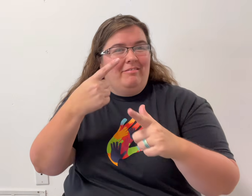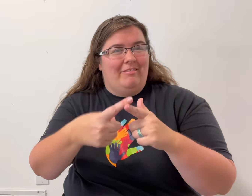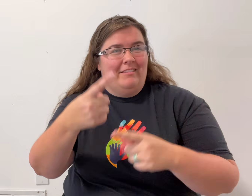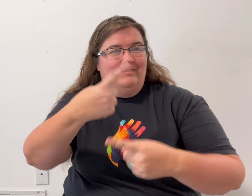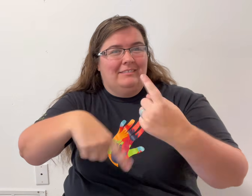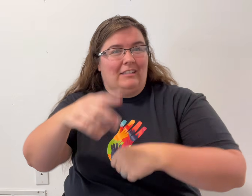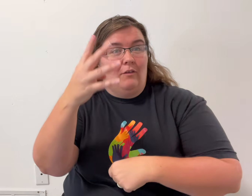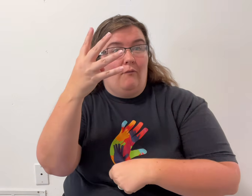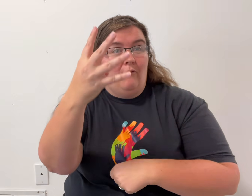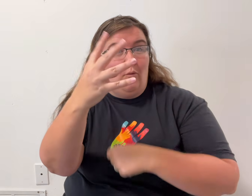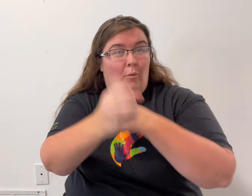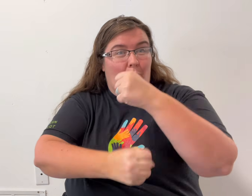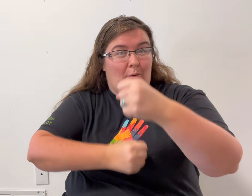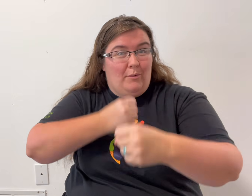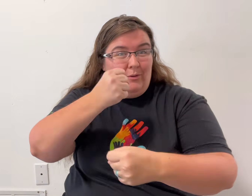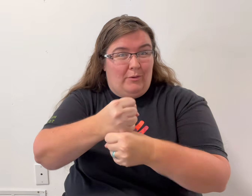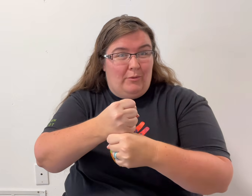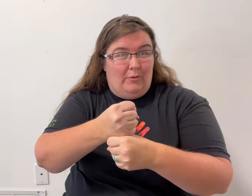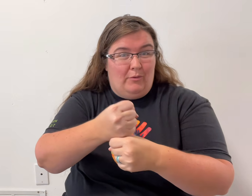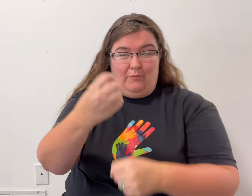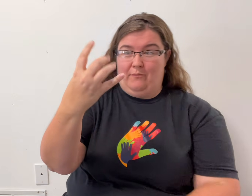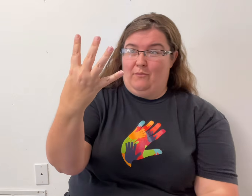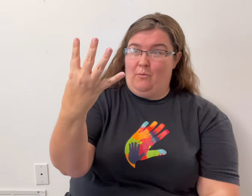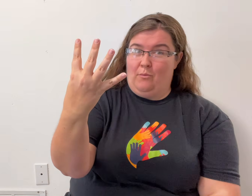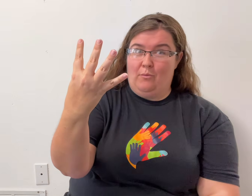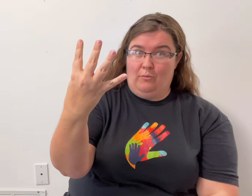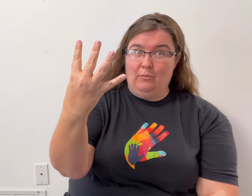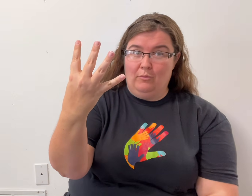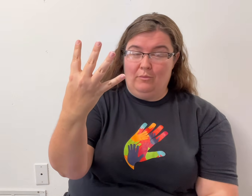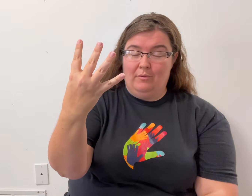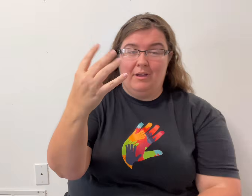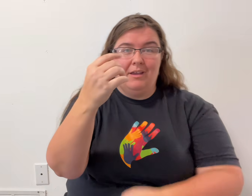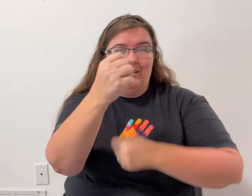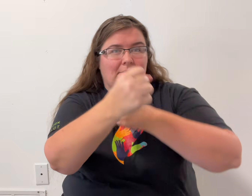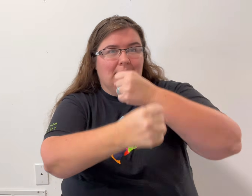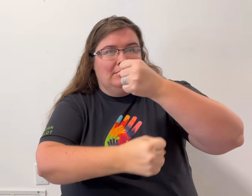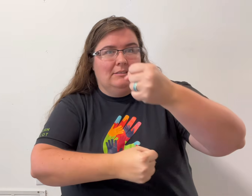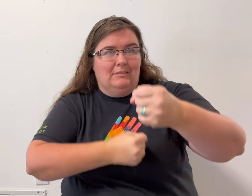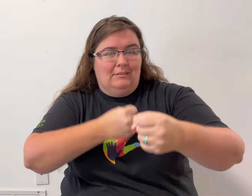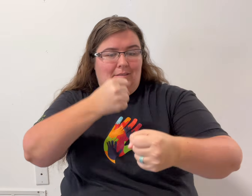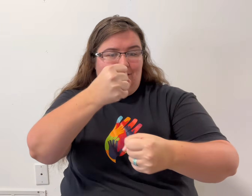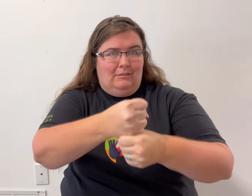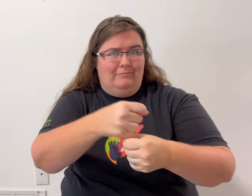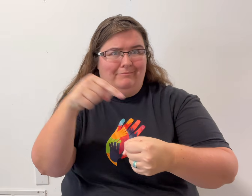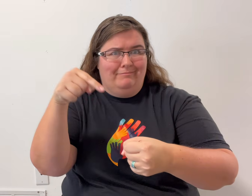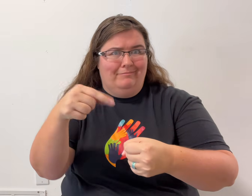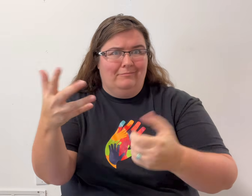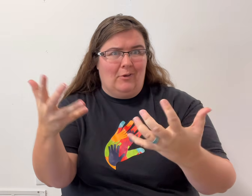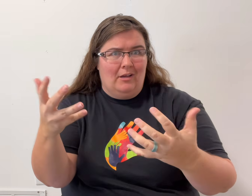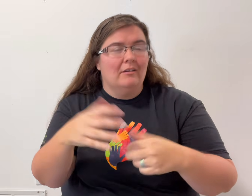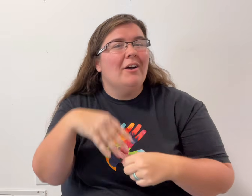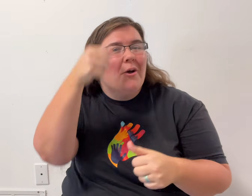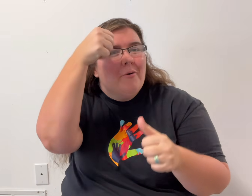Then she signs this: the number 4 again then this sign which is...?